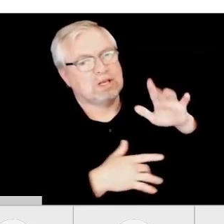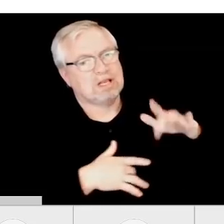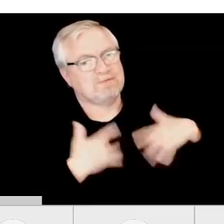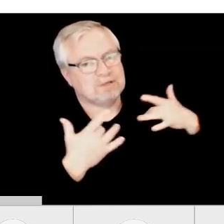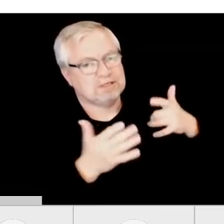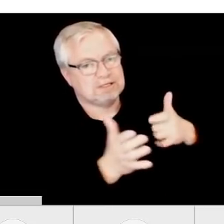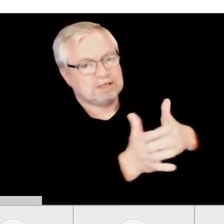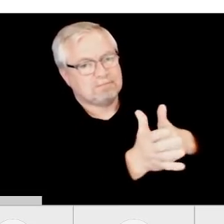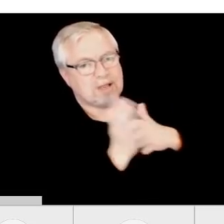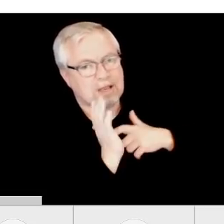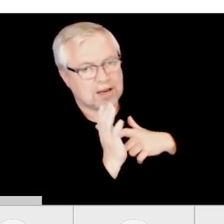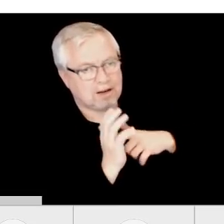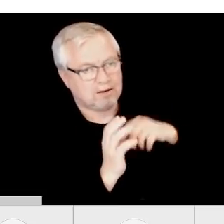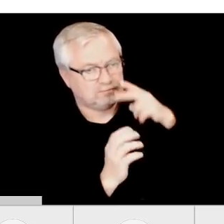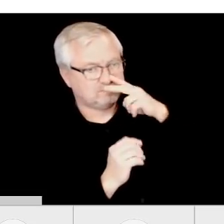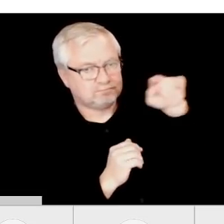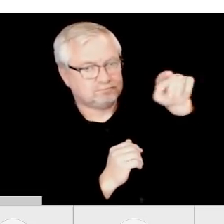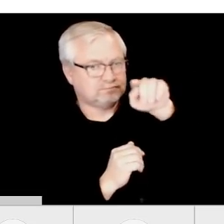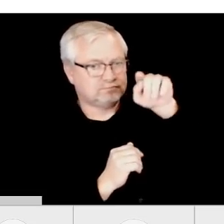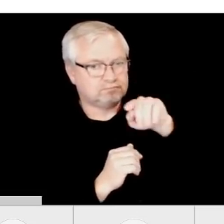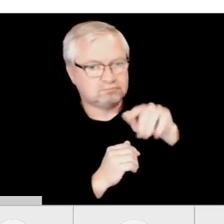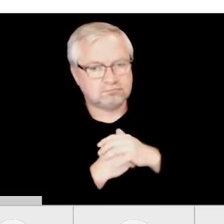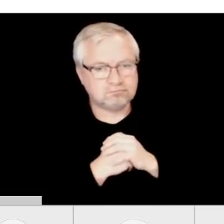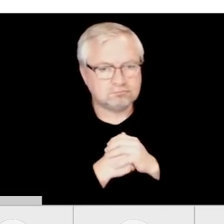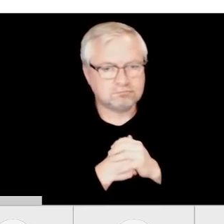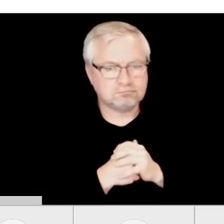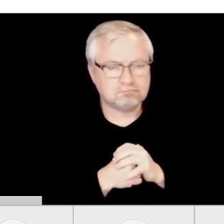I'll not sure I understand the number right. Dr. Enns: That's people.